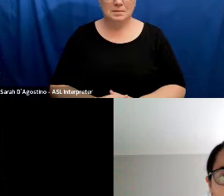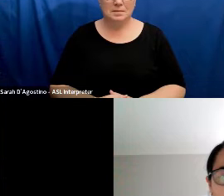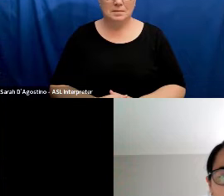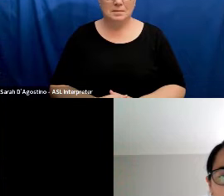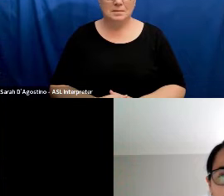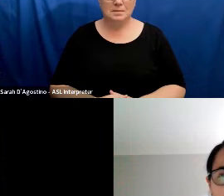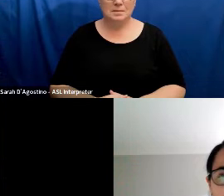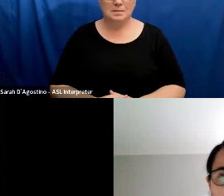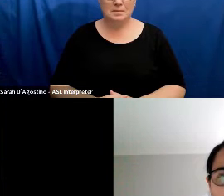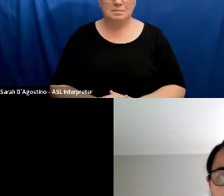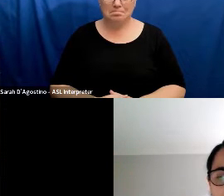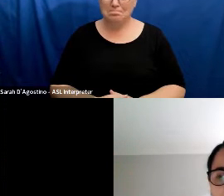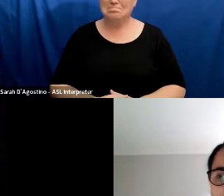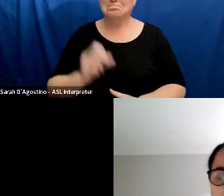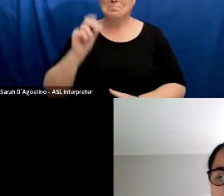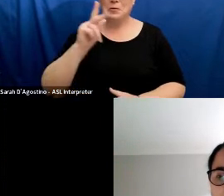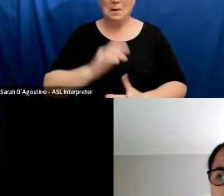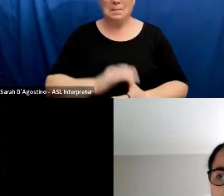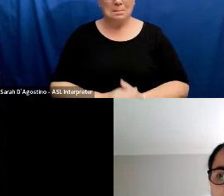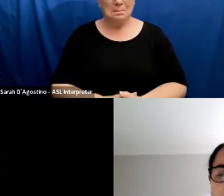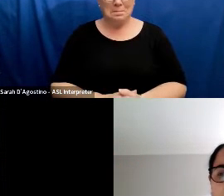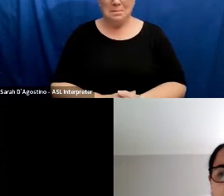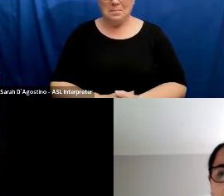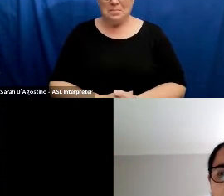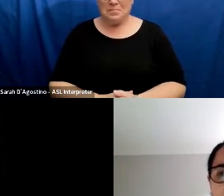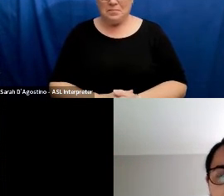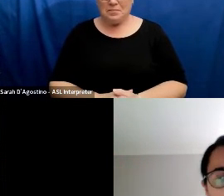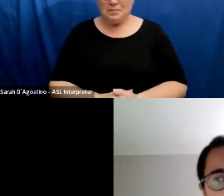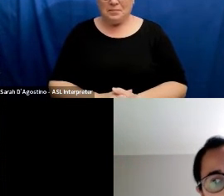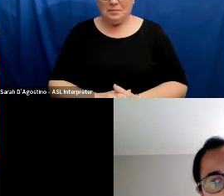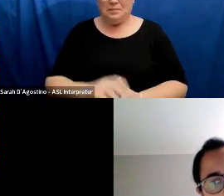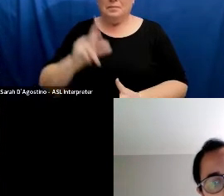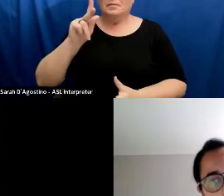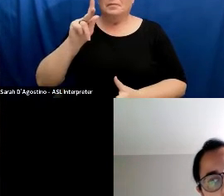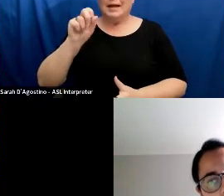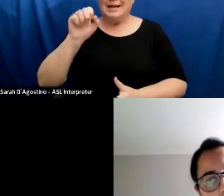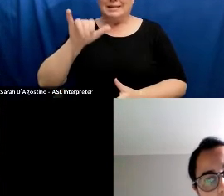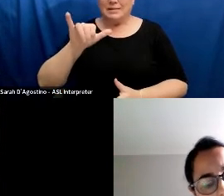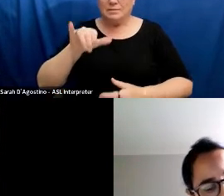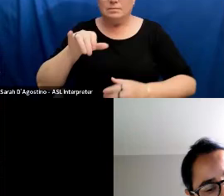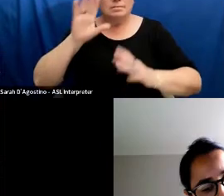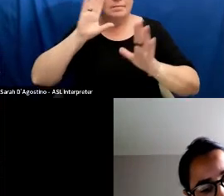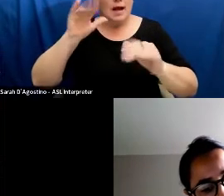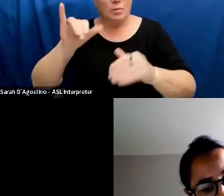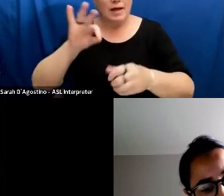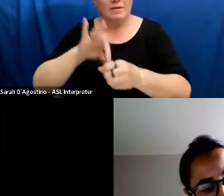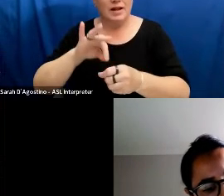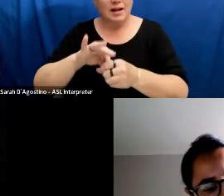okay i hope that video provided additional helpful information